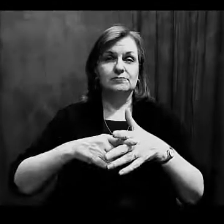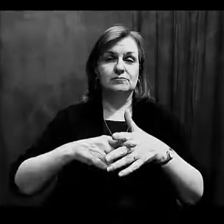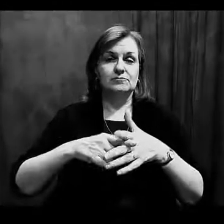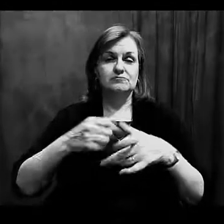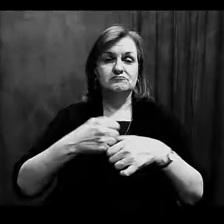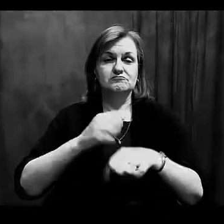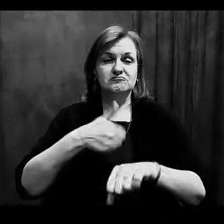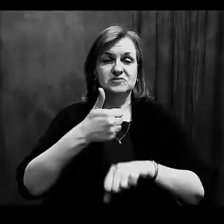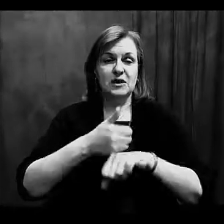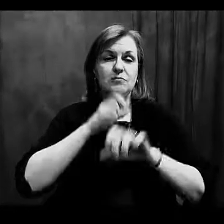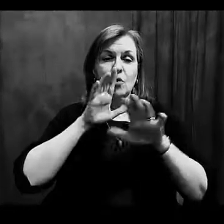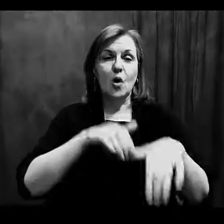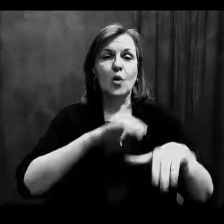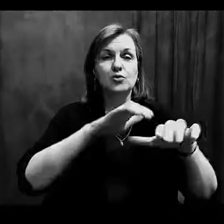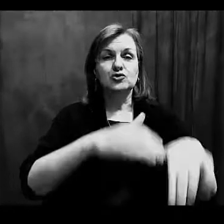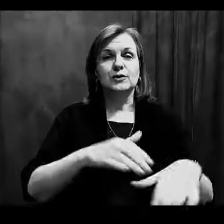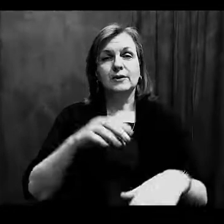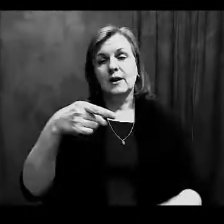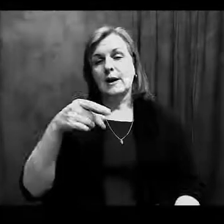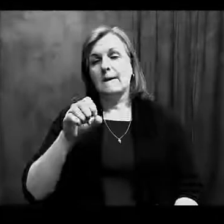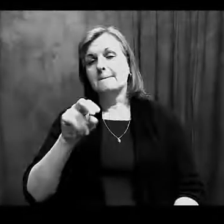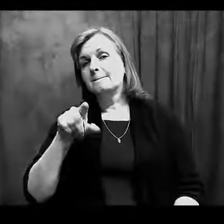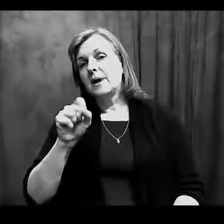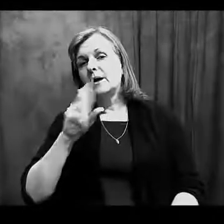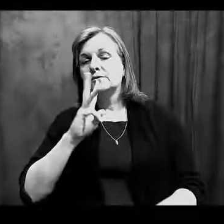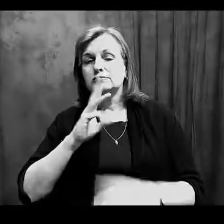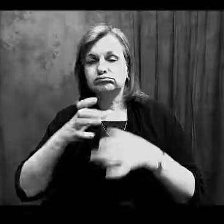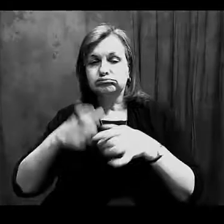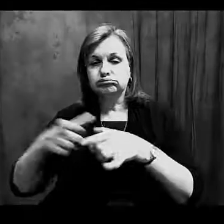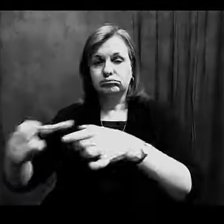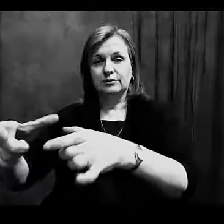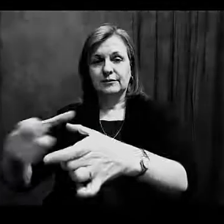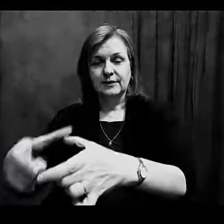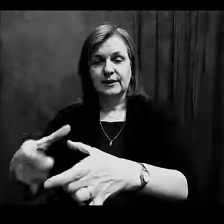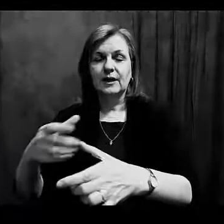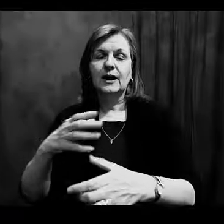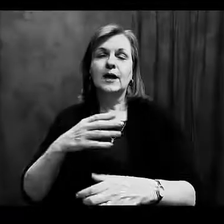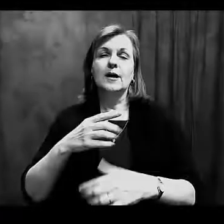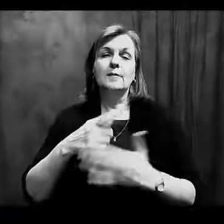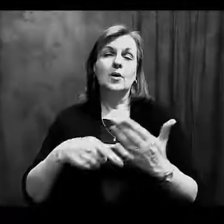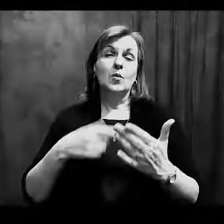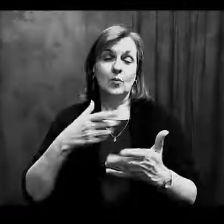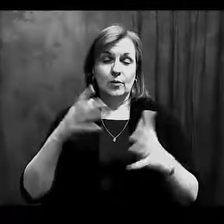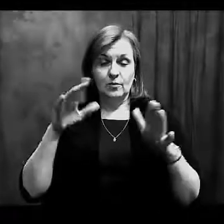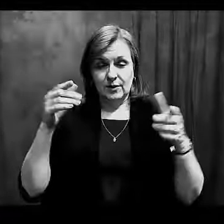forming oceans and ponds and seas and so on but what we want a focus on